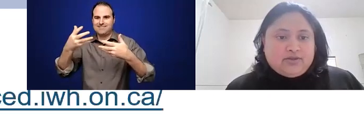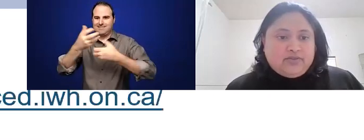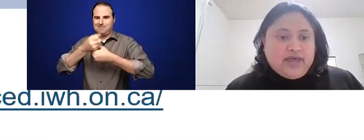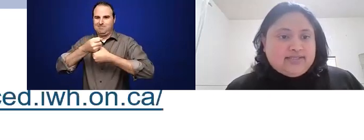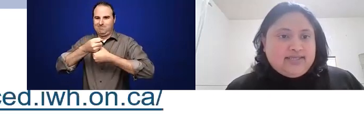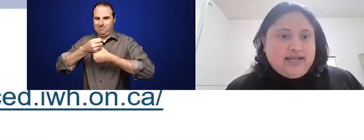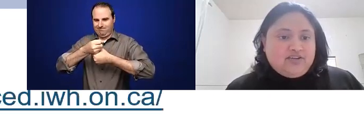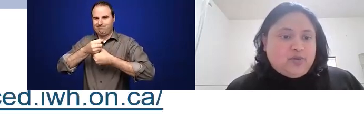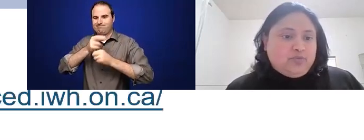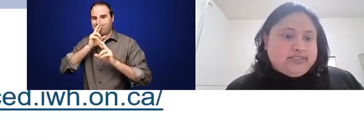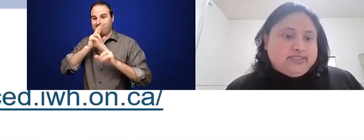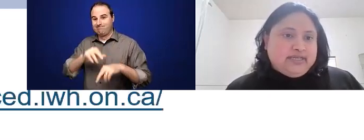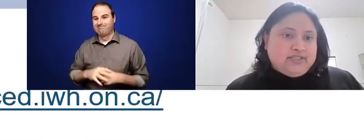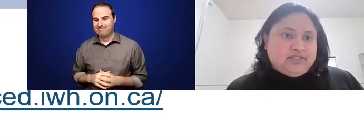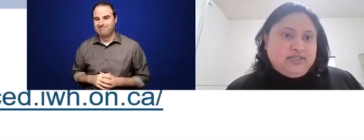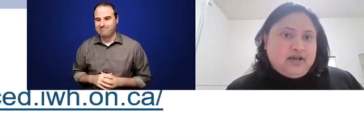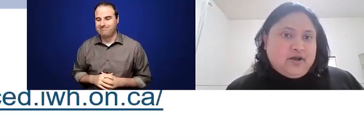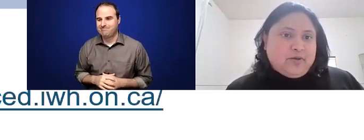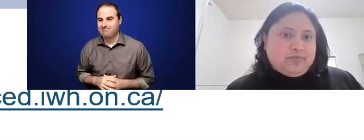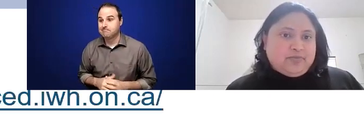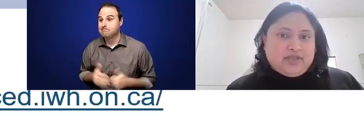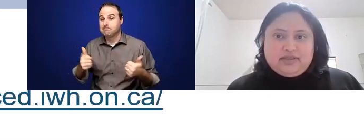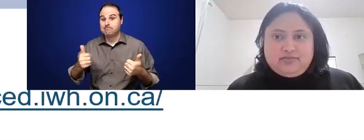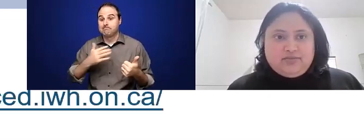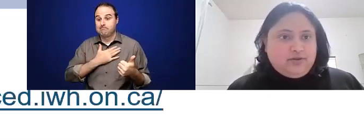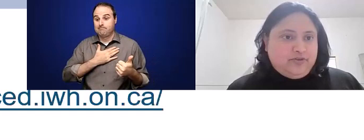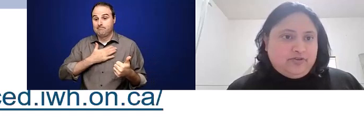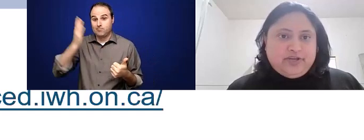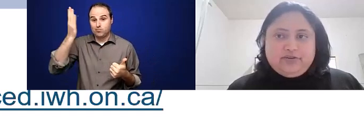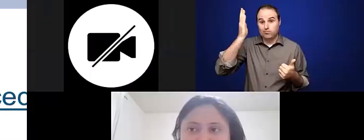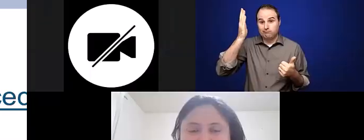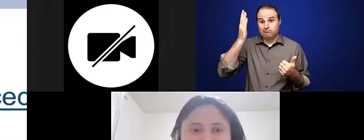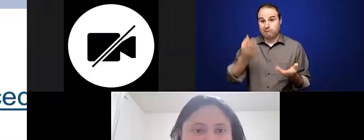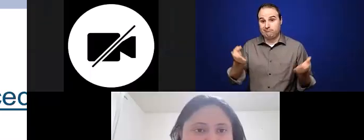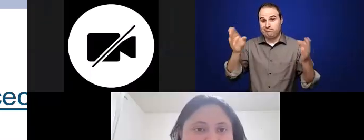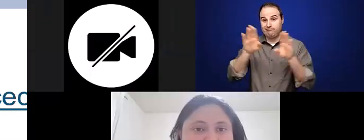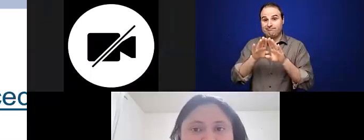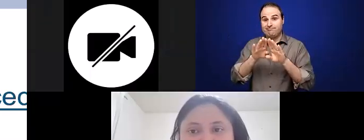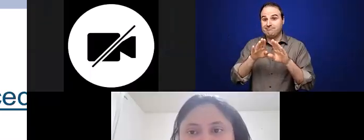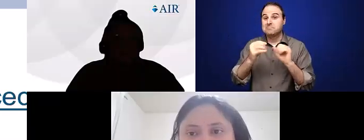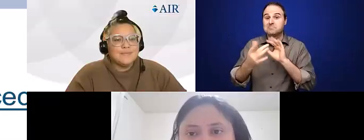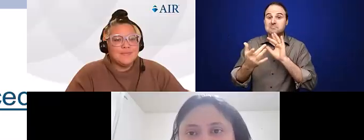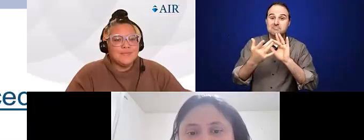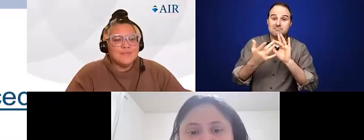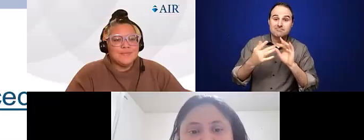So that is the end of my presentation. Feel free to reach out to me if you have any questions.